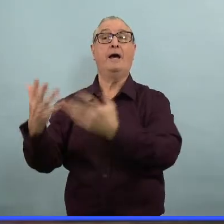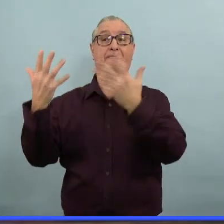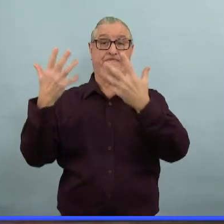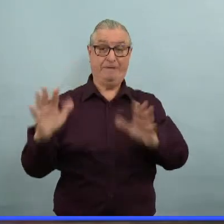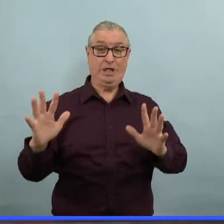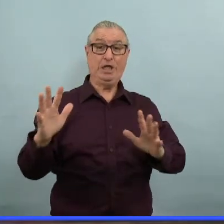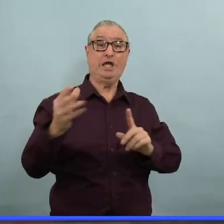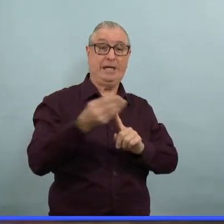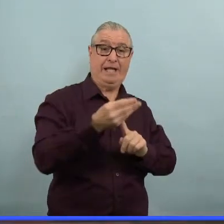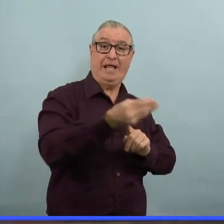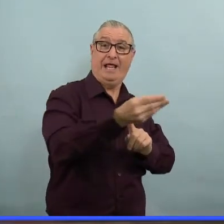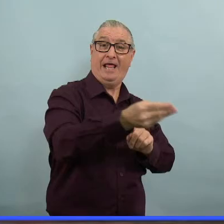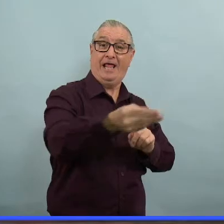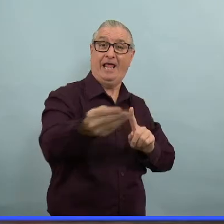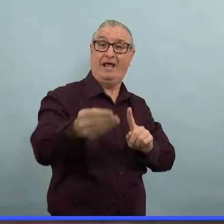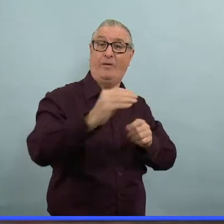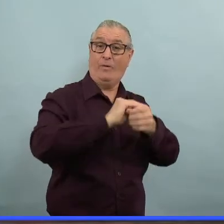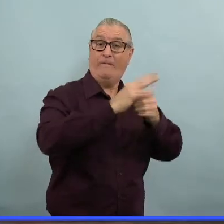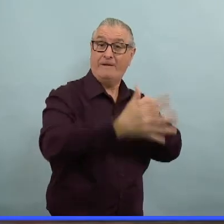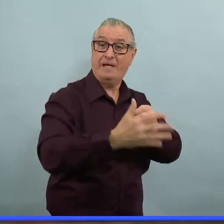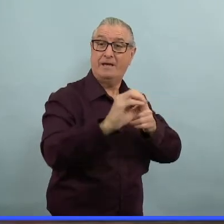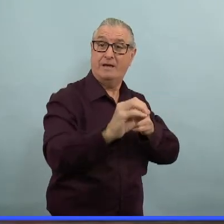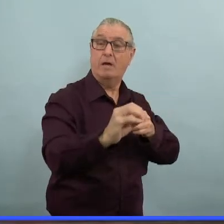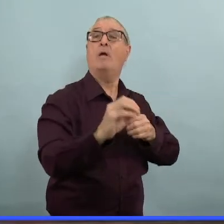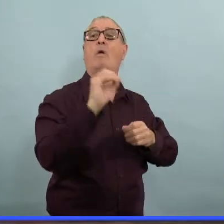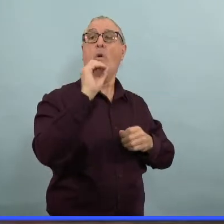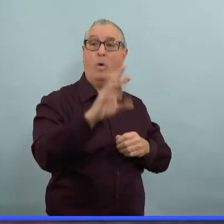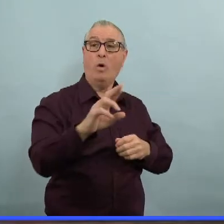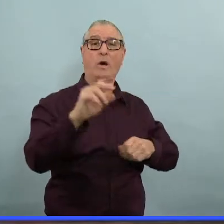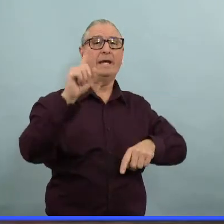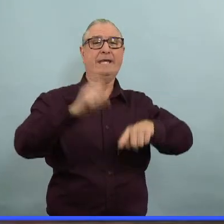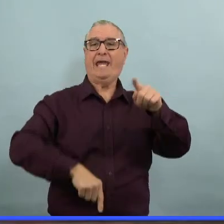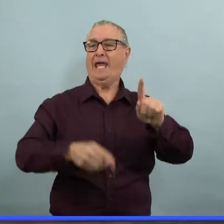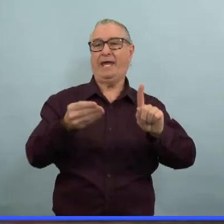but what we see is as we have widespread transmission of omicron in the community